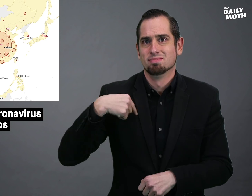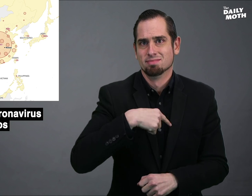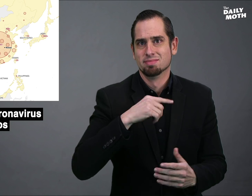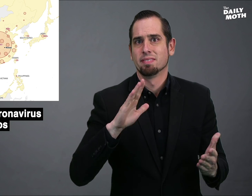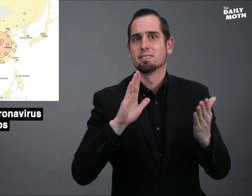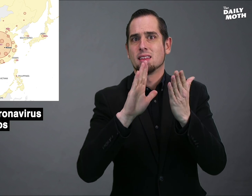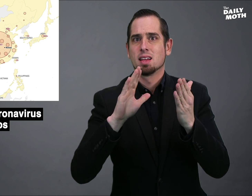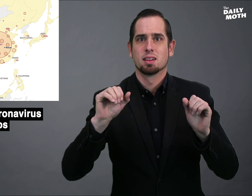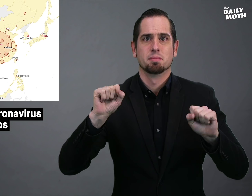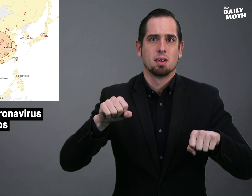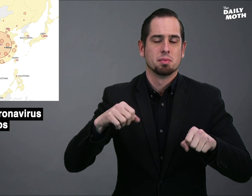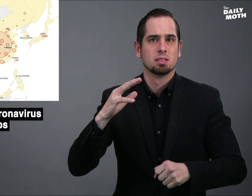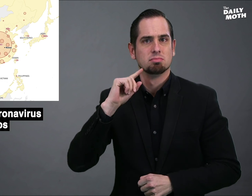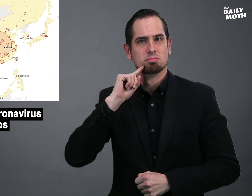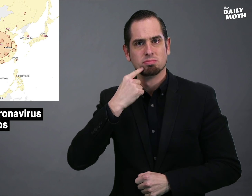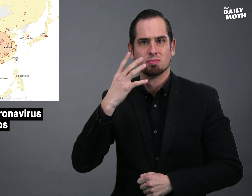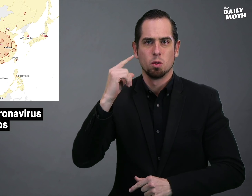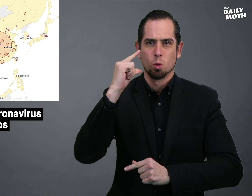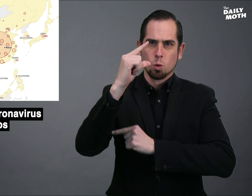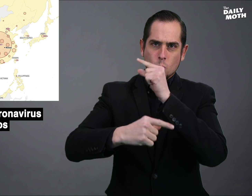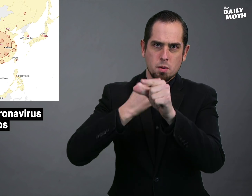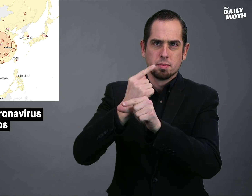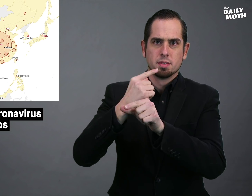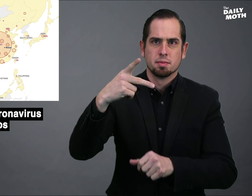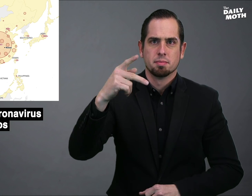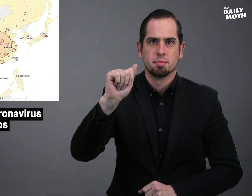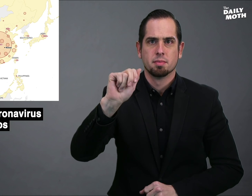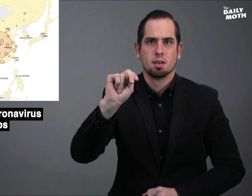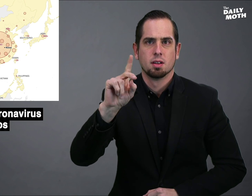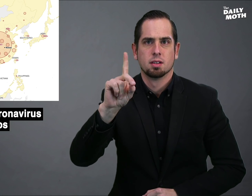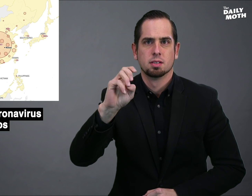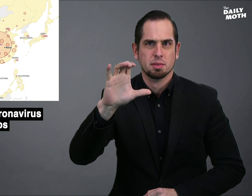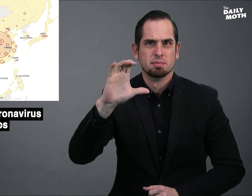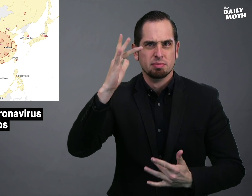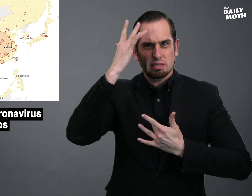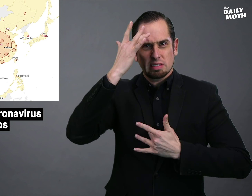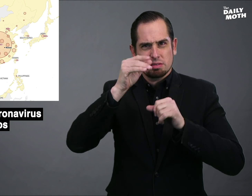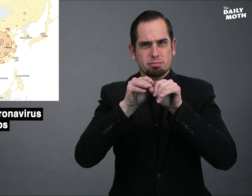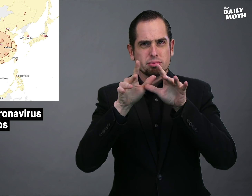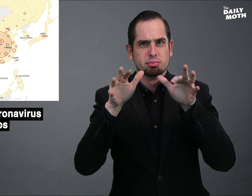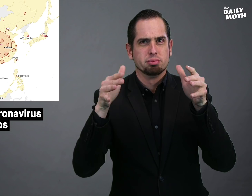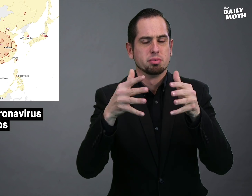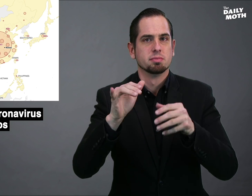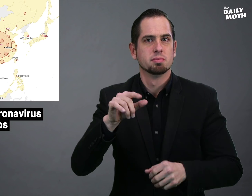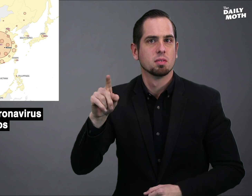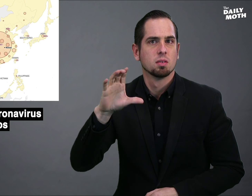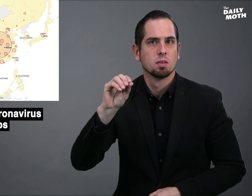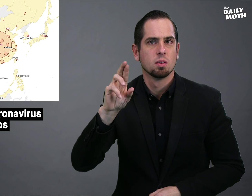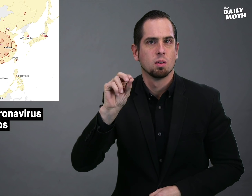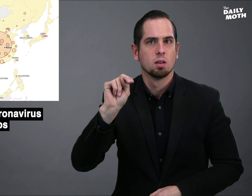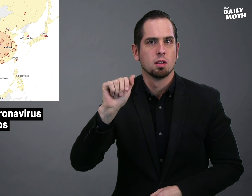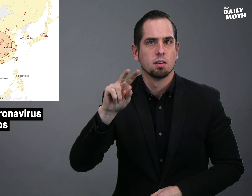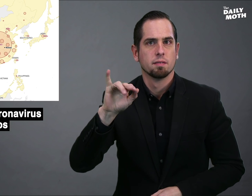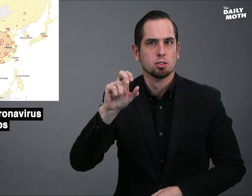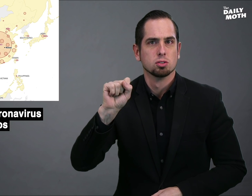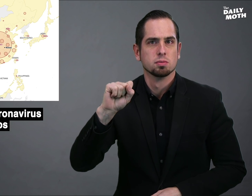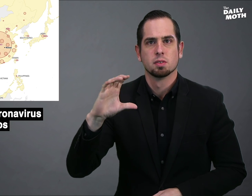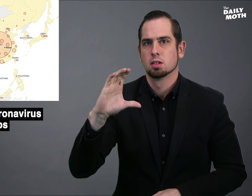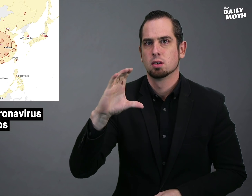we are facing a "global pandemic" of coronavirus